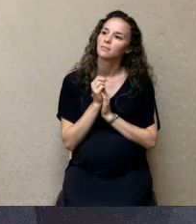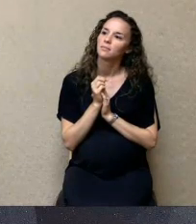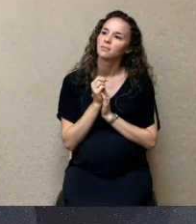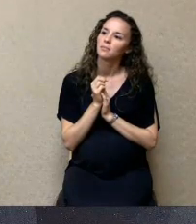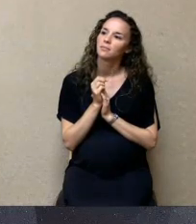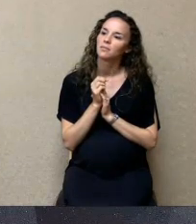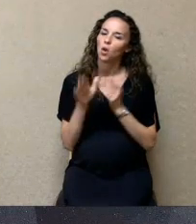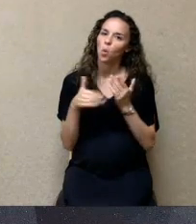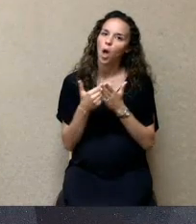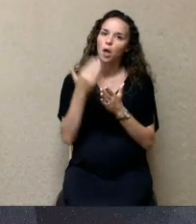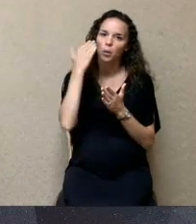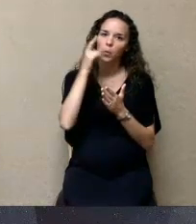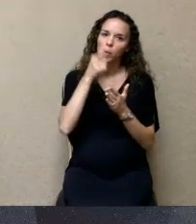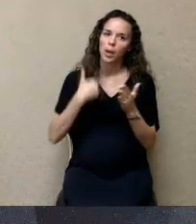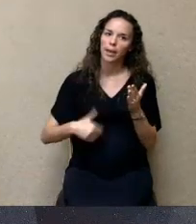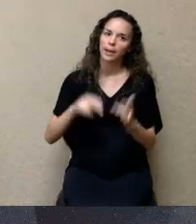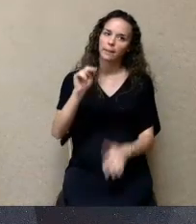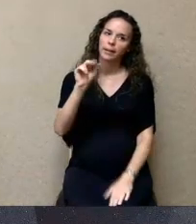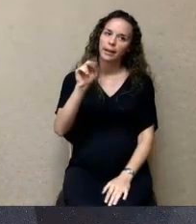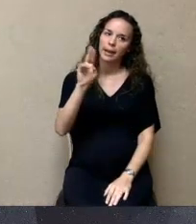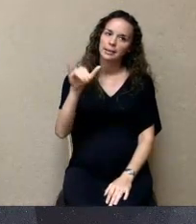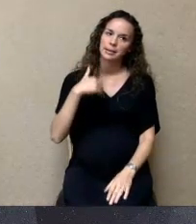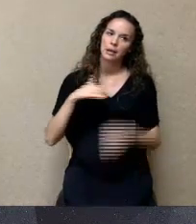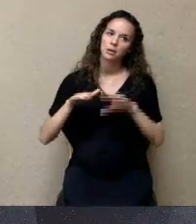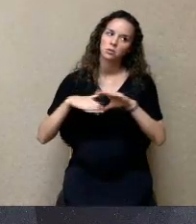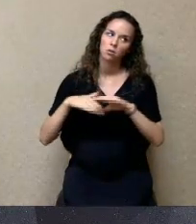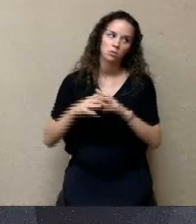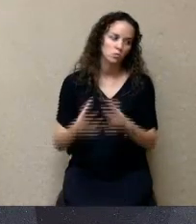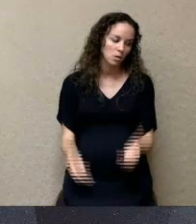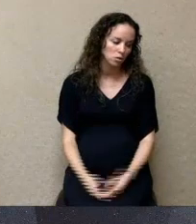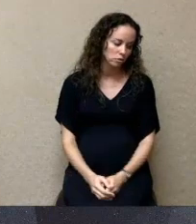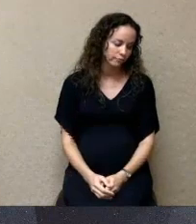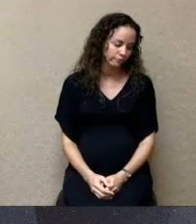Everybody knows it's Nancy, the one who talks too much.